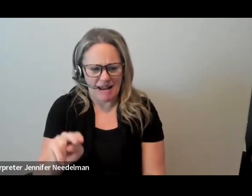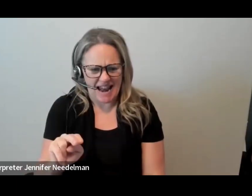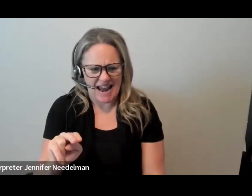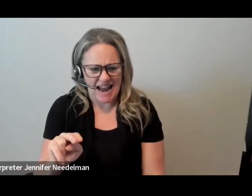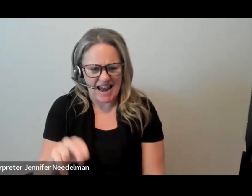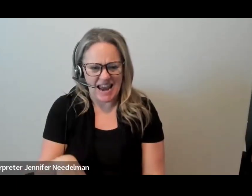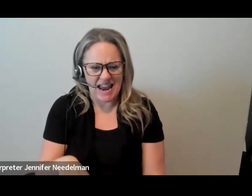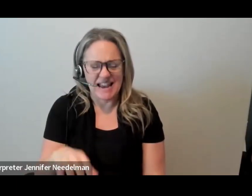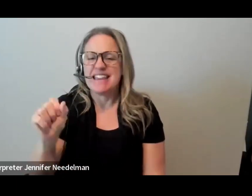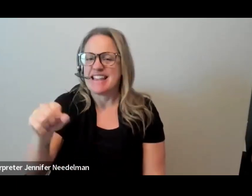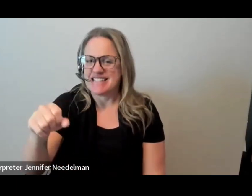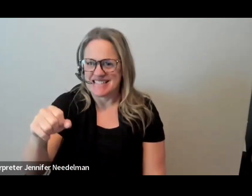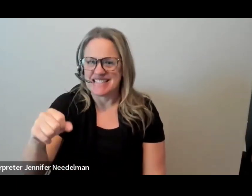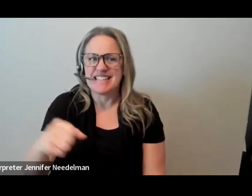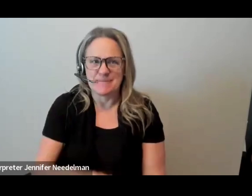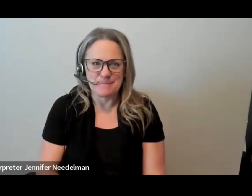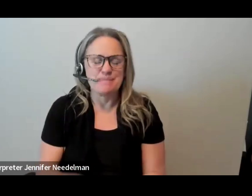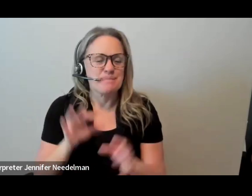Yes. Perfect. - Alright, perfect.